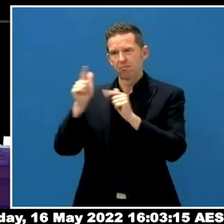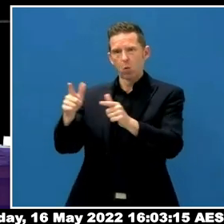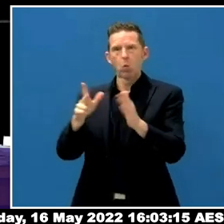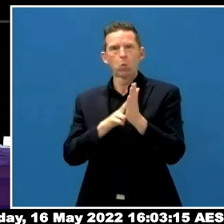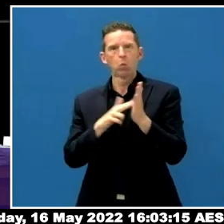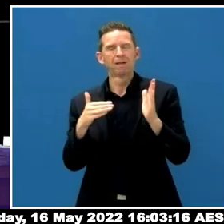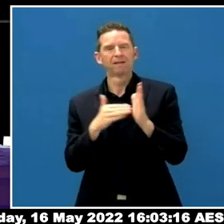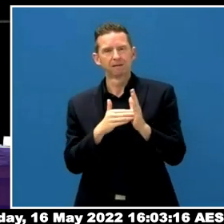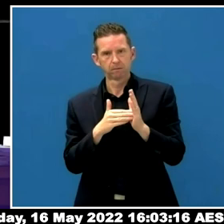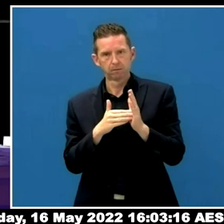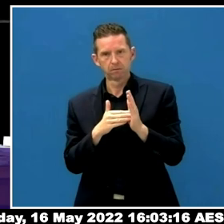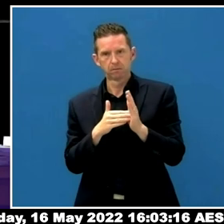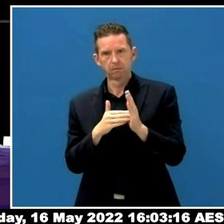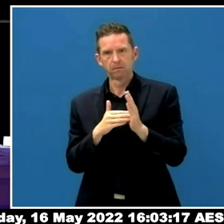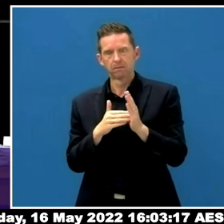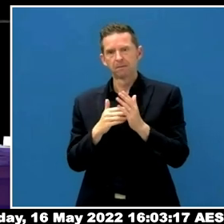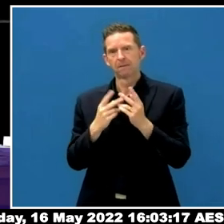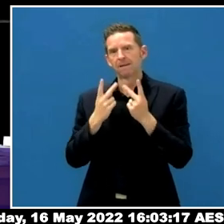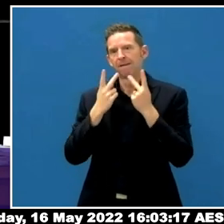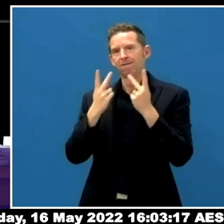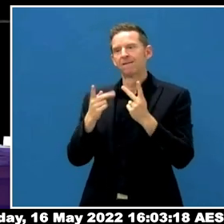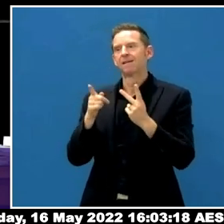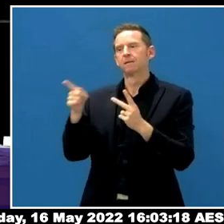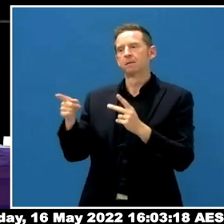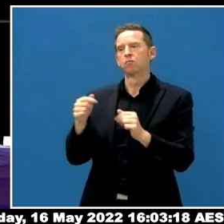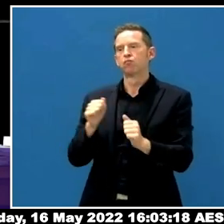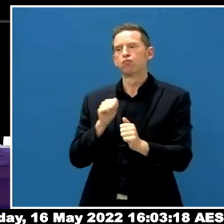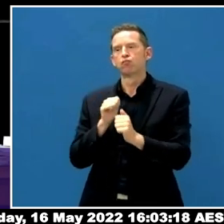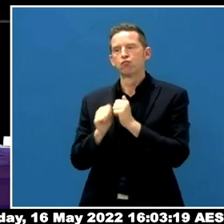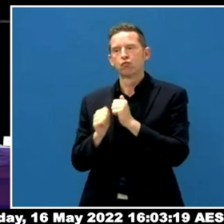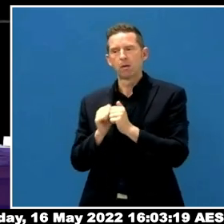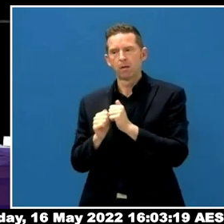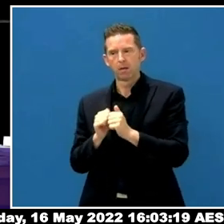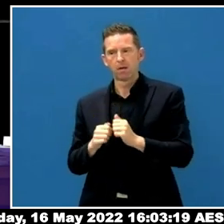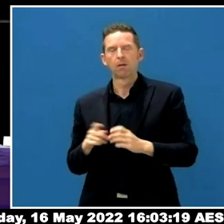correct? SUZIE: Correct. You'd advised Afford that you were doing that in an email; correct?